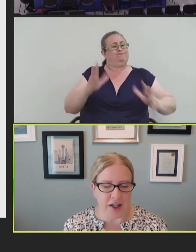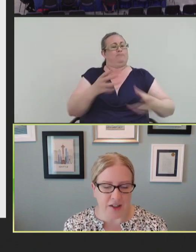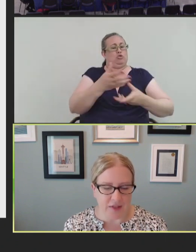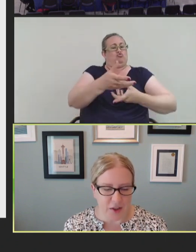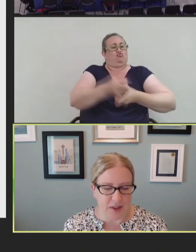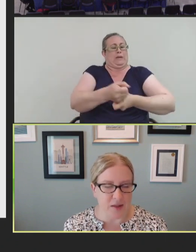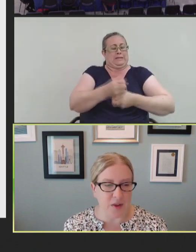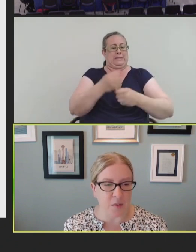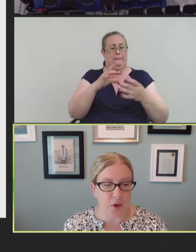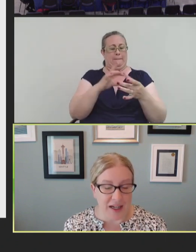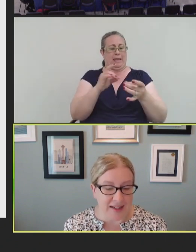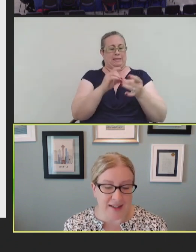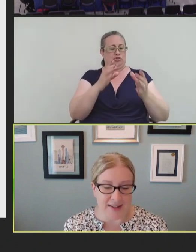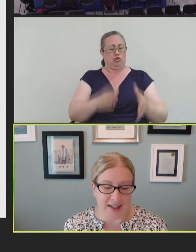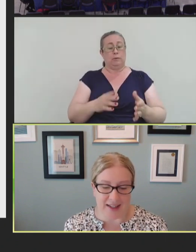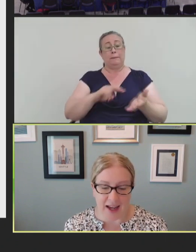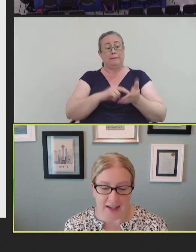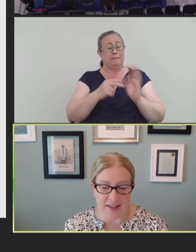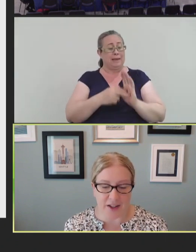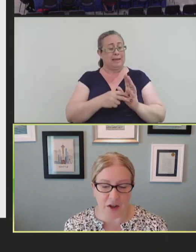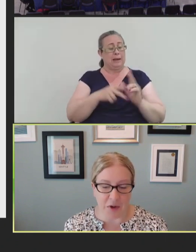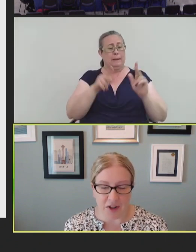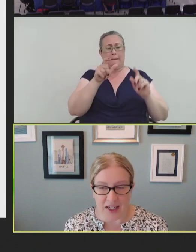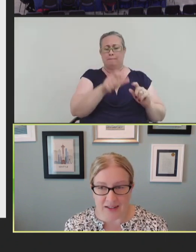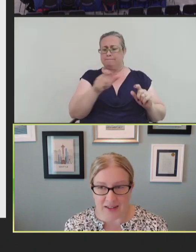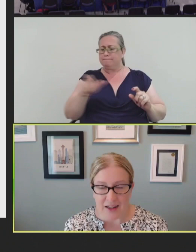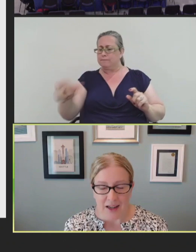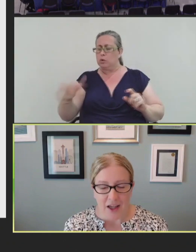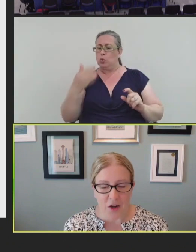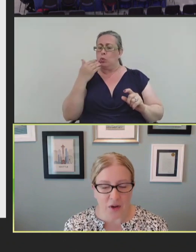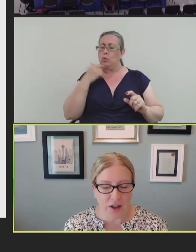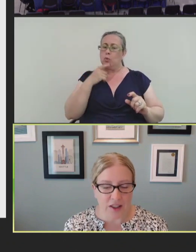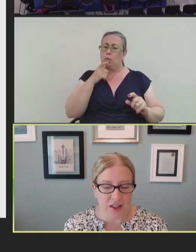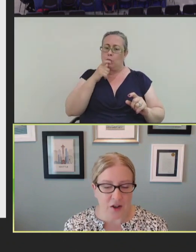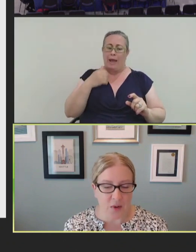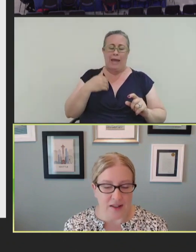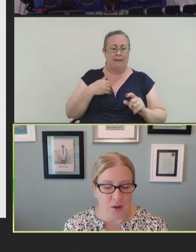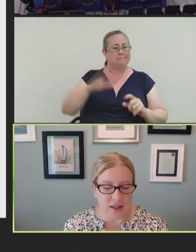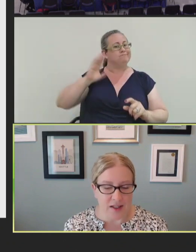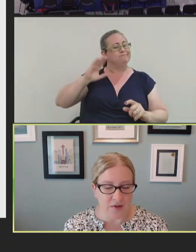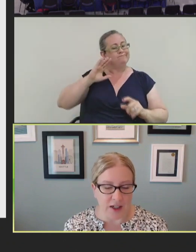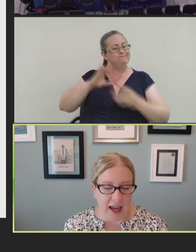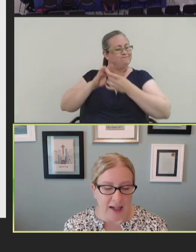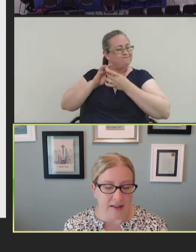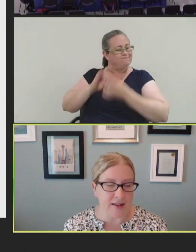individuals with preexisting ties to communities who are looked to as sources for guidance,